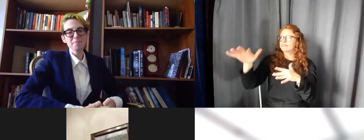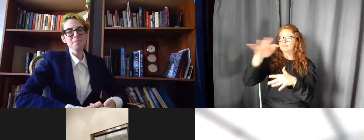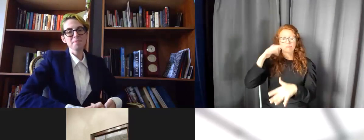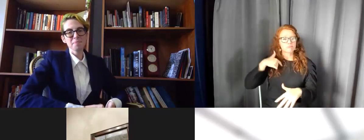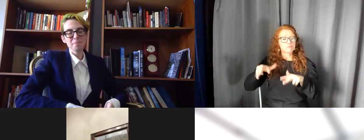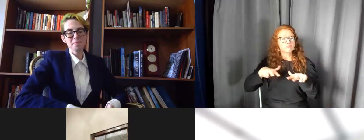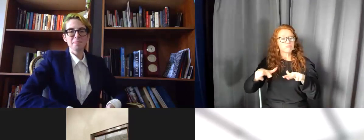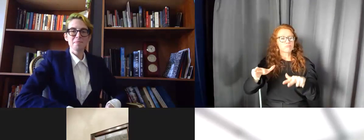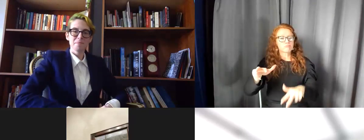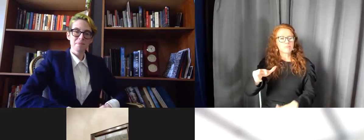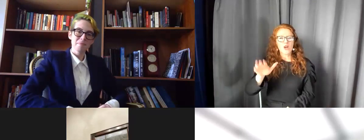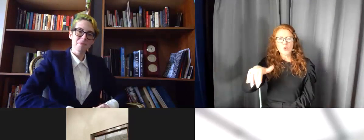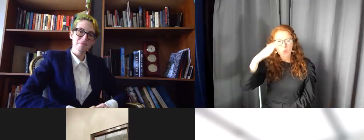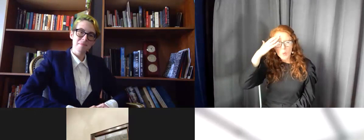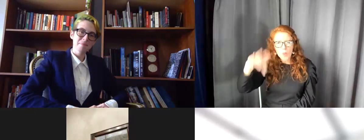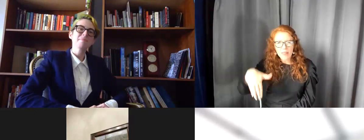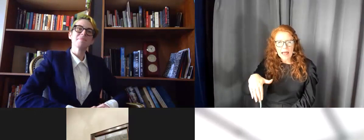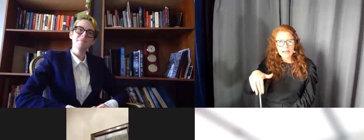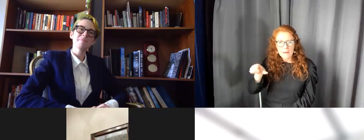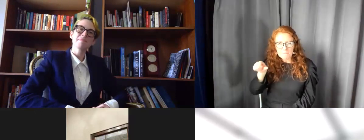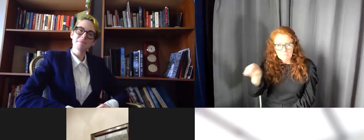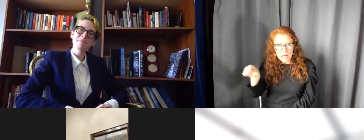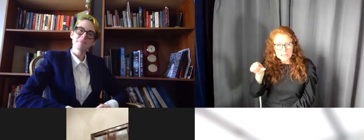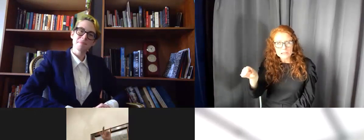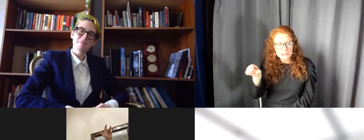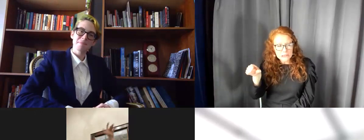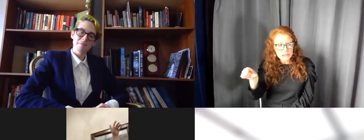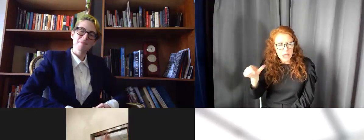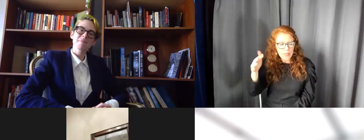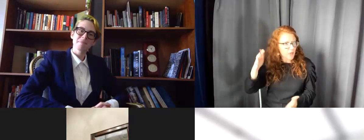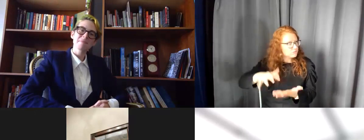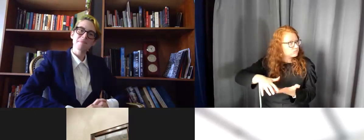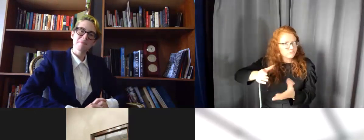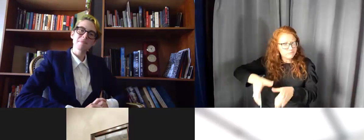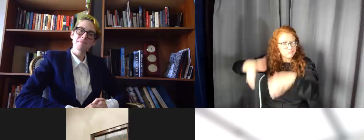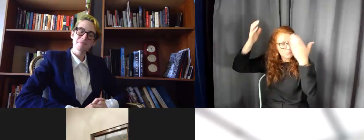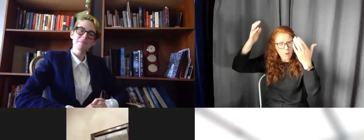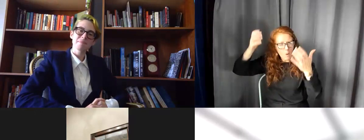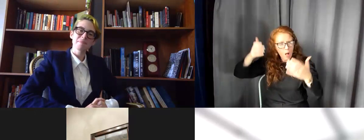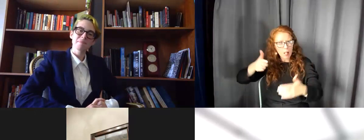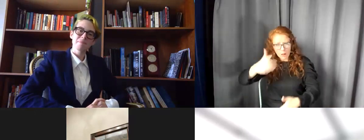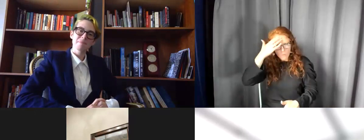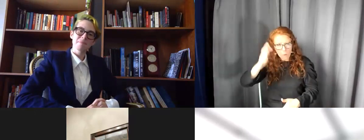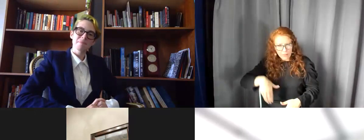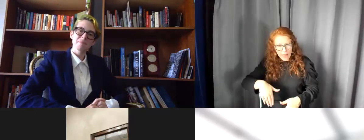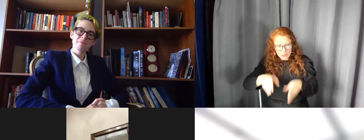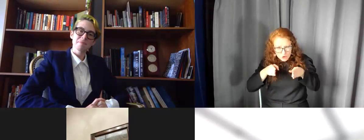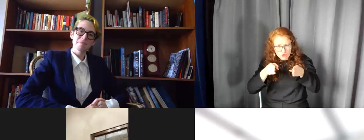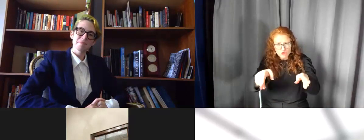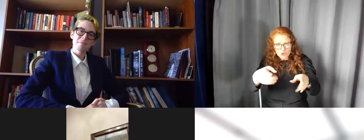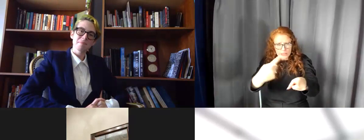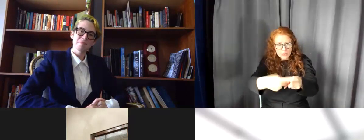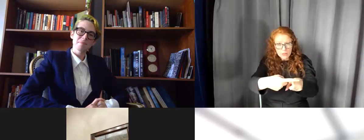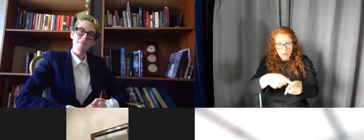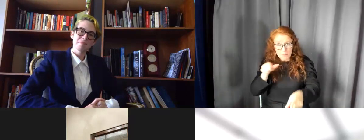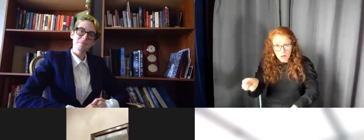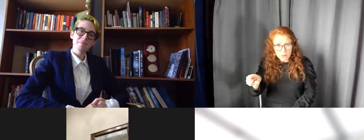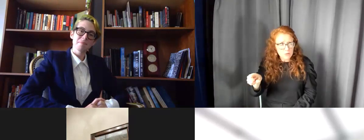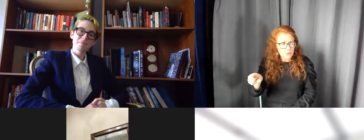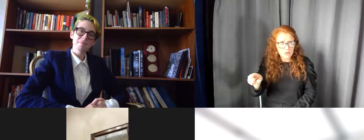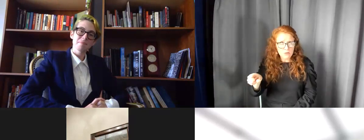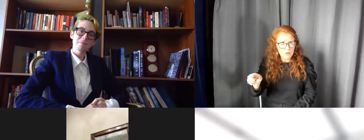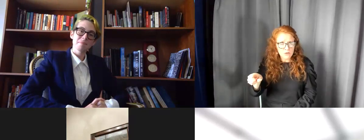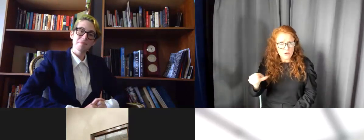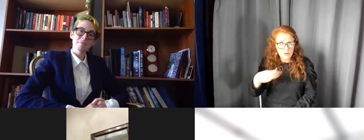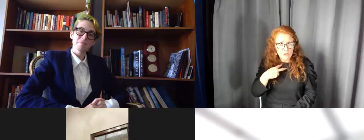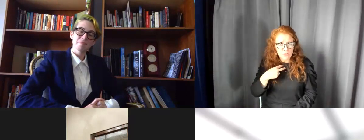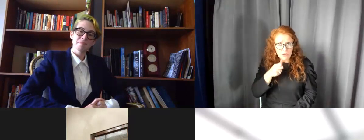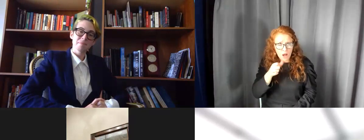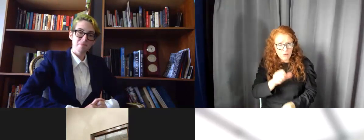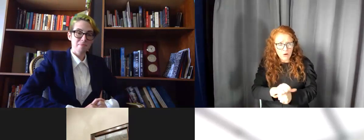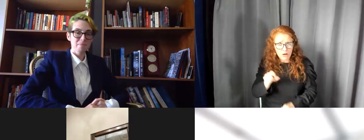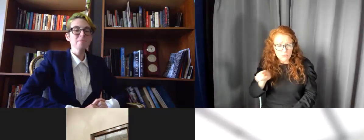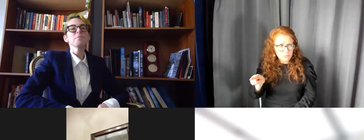Grace: a little button that you you press on the the the poll to like, cross the street when those don't work. It's really frustrating as a person who cannot see, because